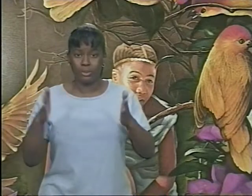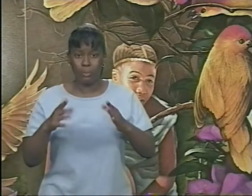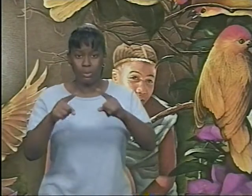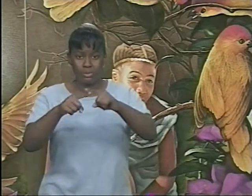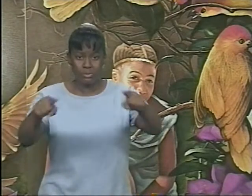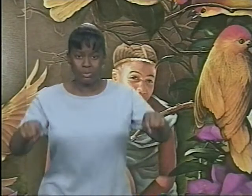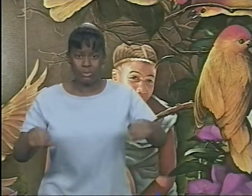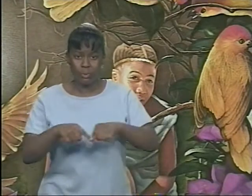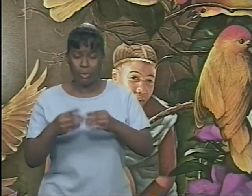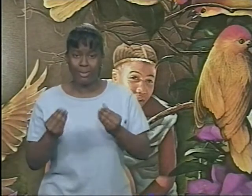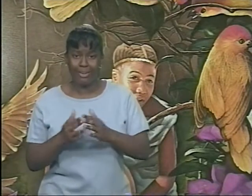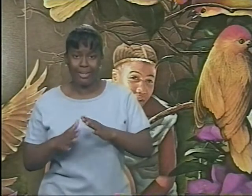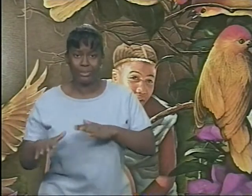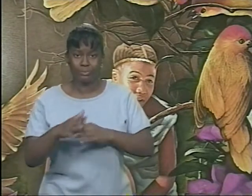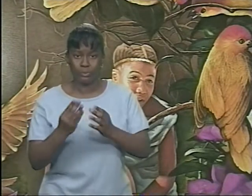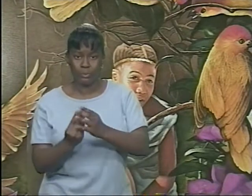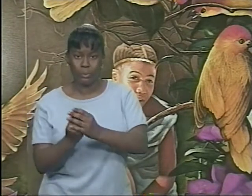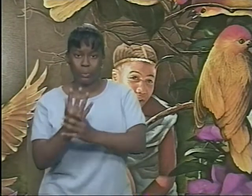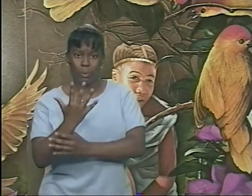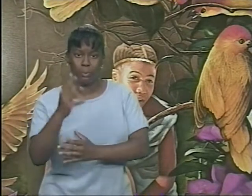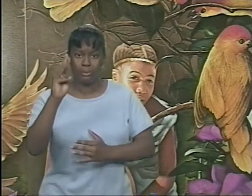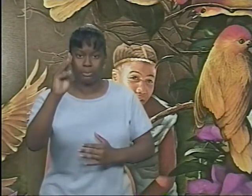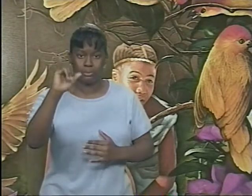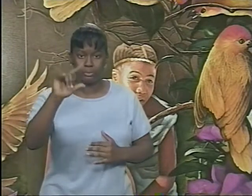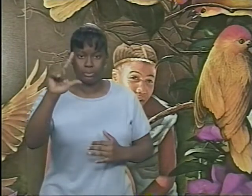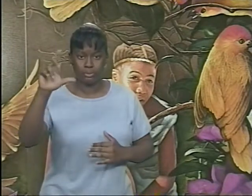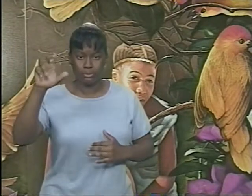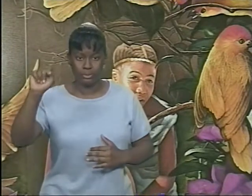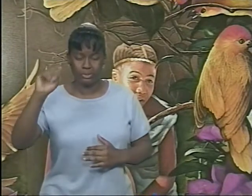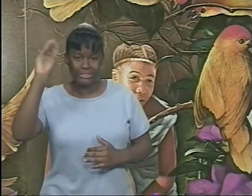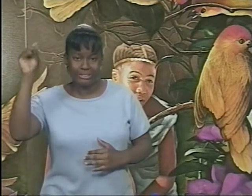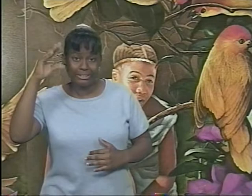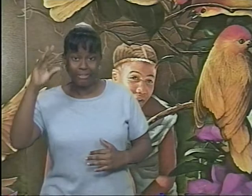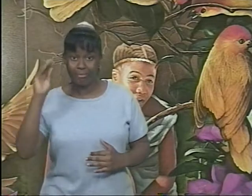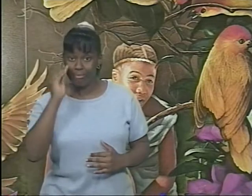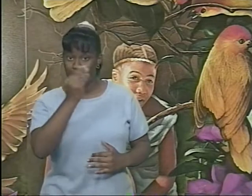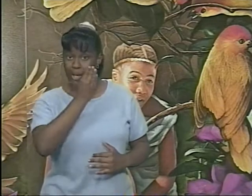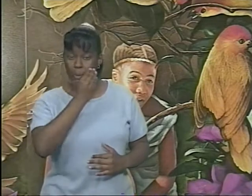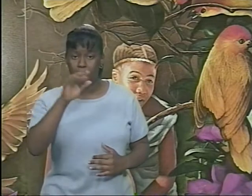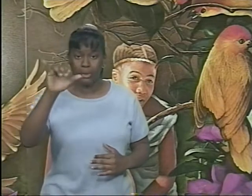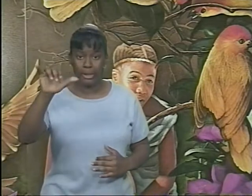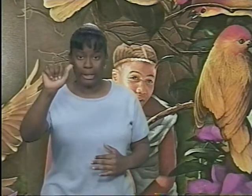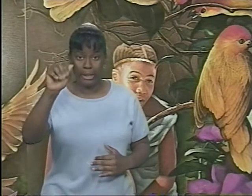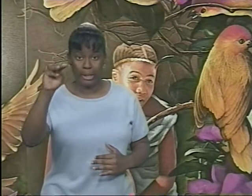and went about her chores. Nyasha kept a small plot of land, on which she